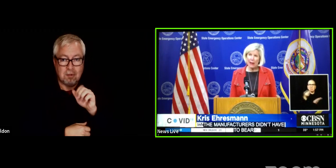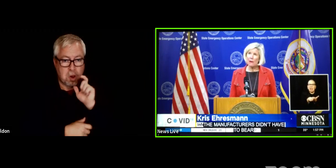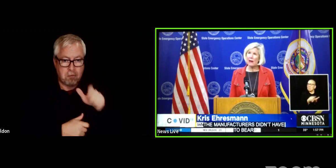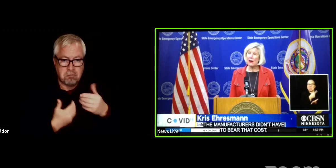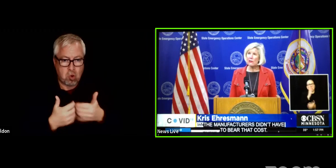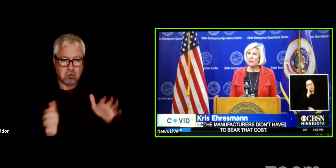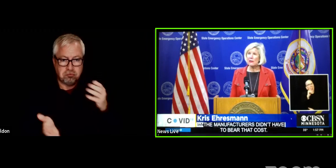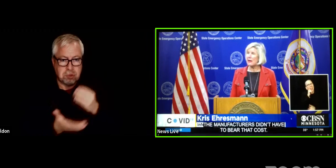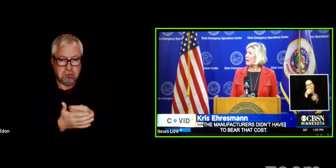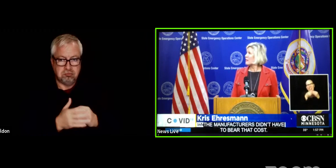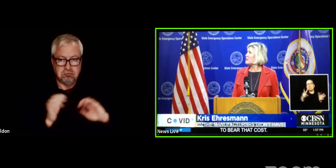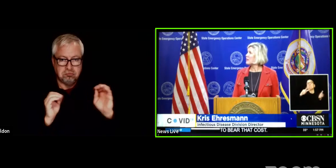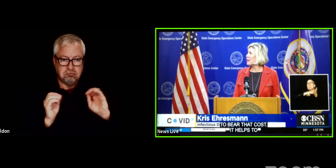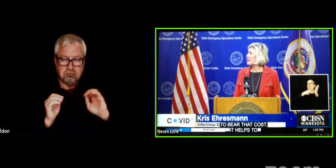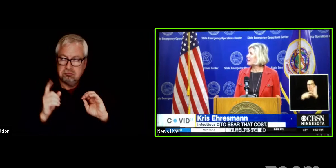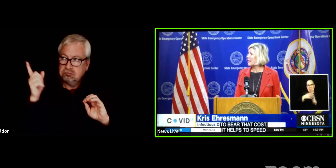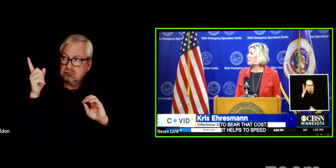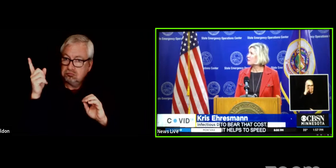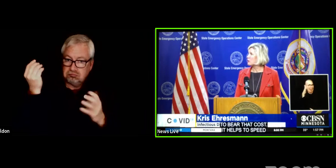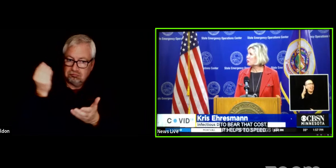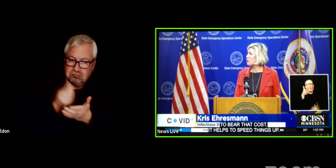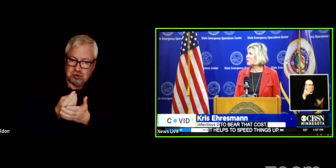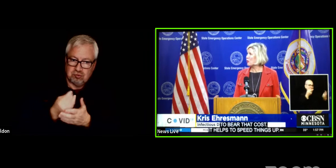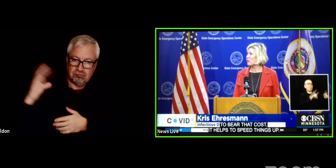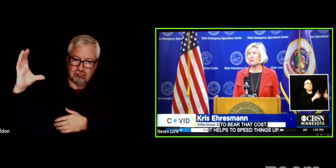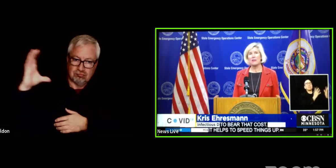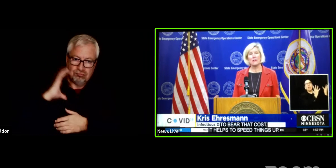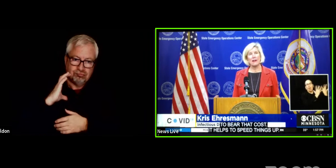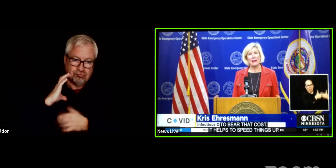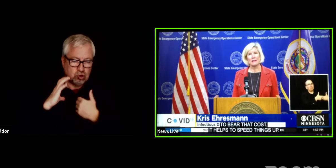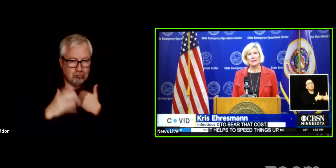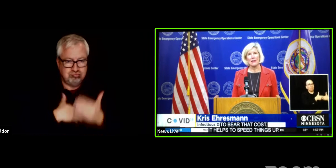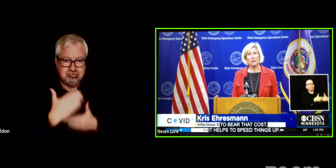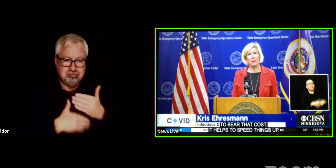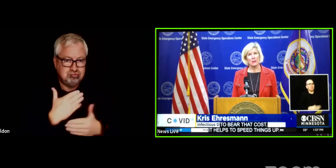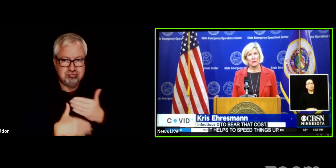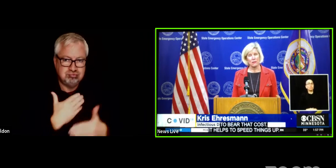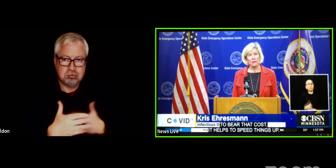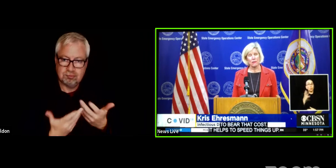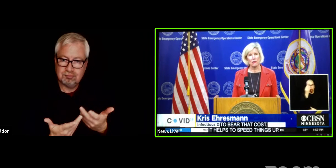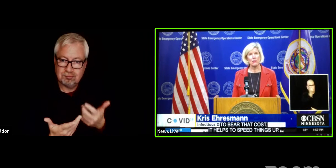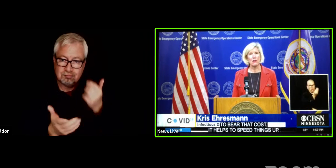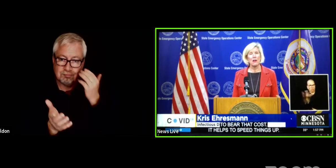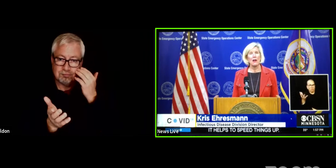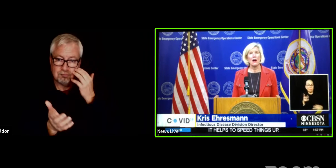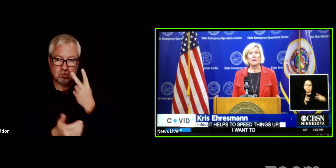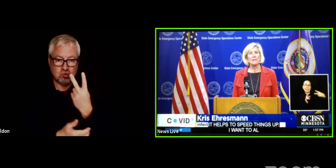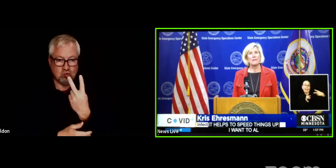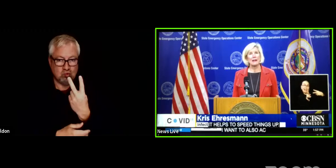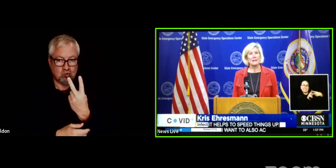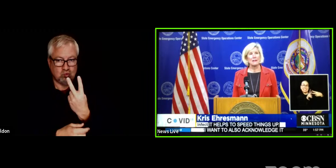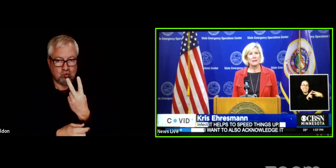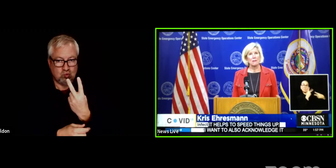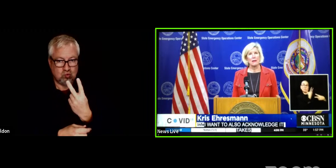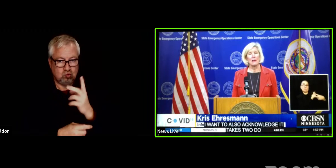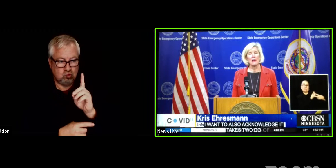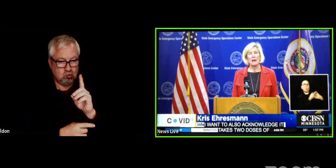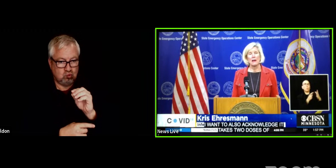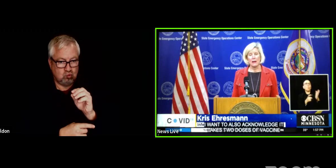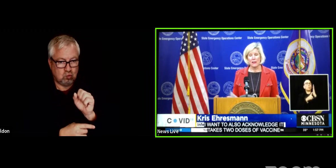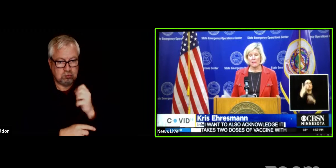I WANT TO ALSO ACKNOWLEDGE THAT IT TAKES TWO DOSES OF VACCINE WITH THESE FIRST VACCINES